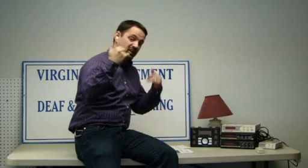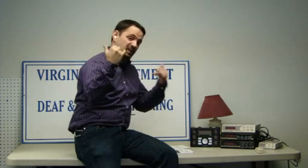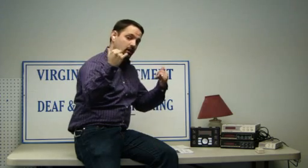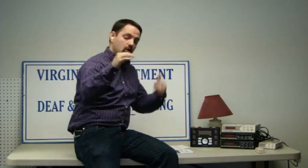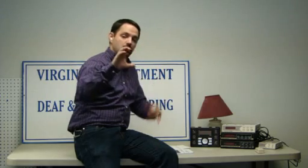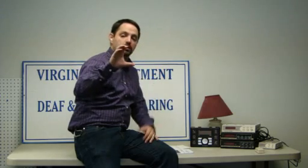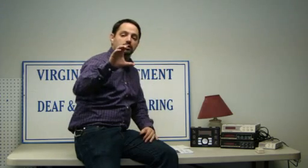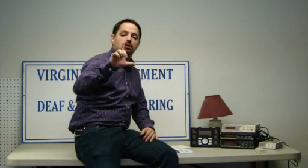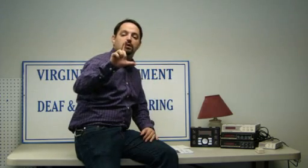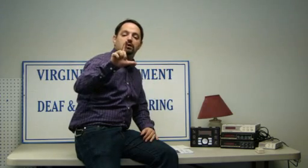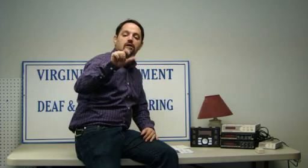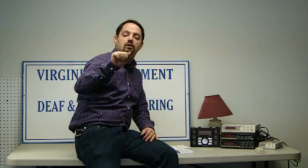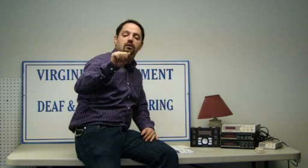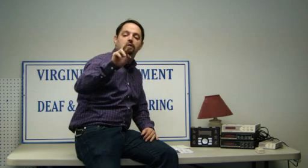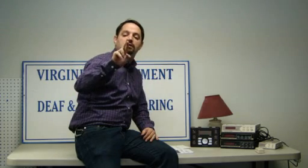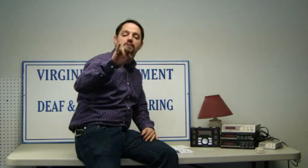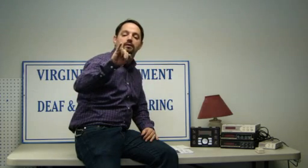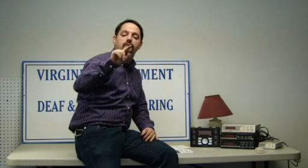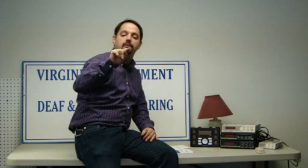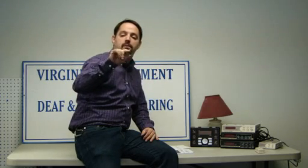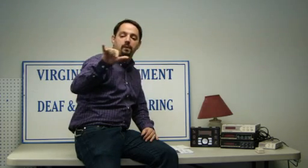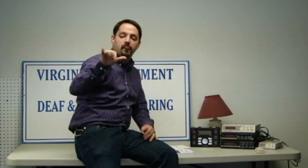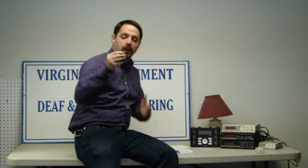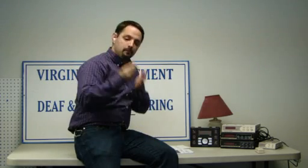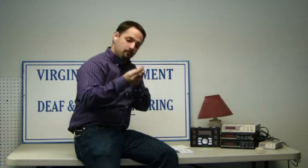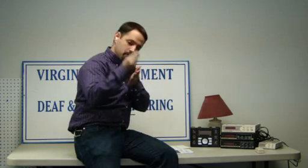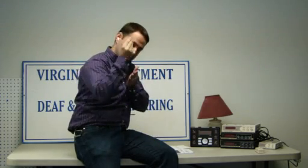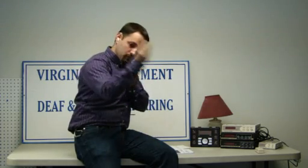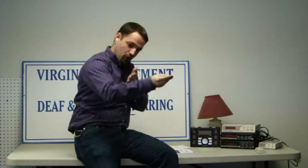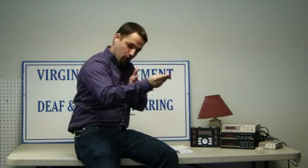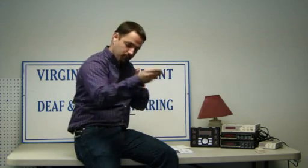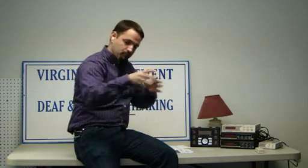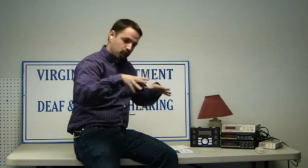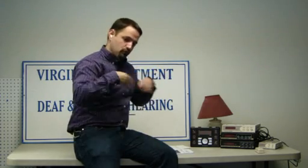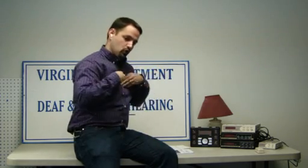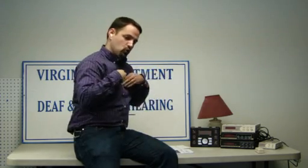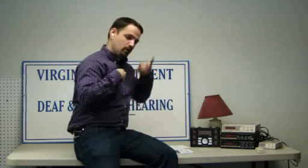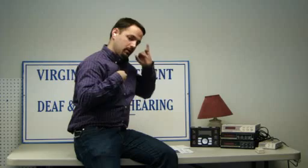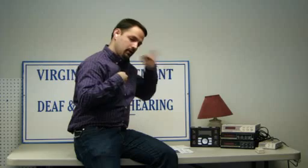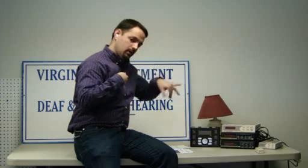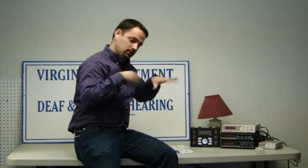Now, Clarity bought that company